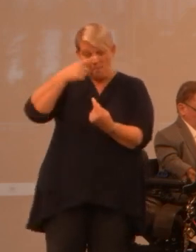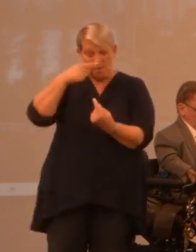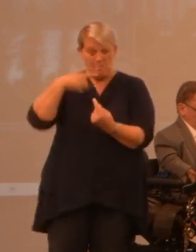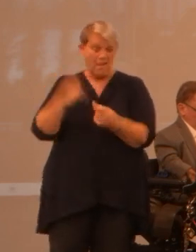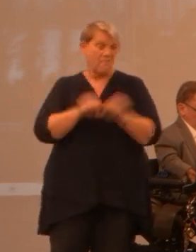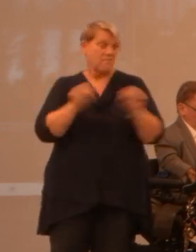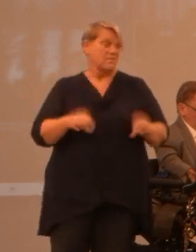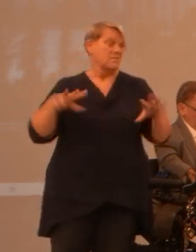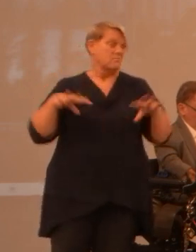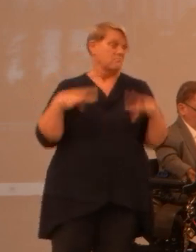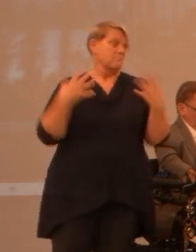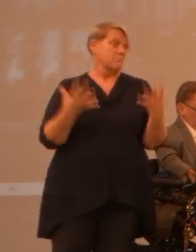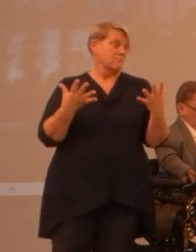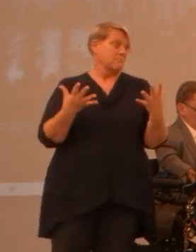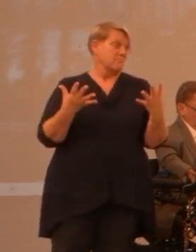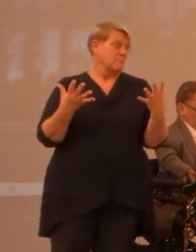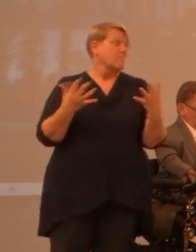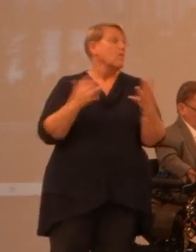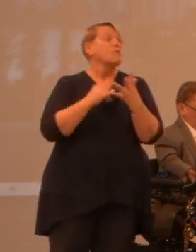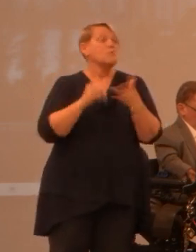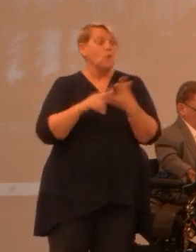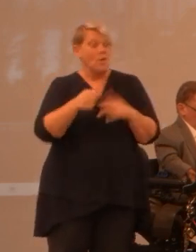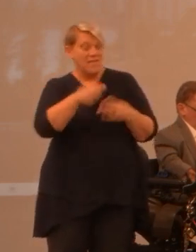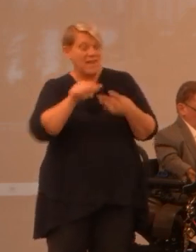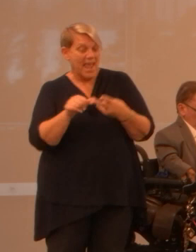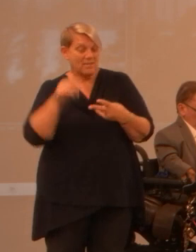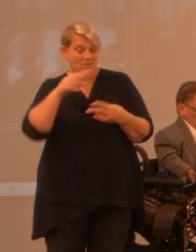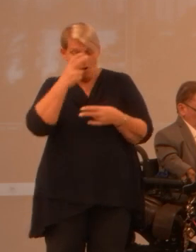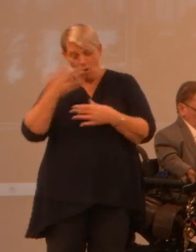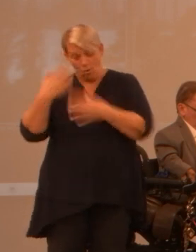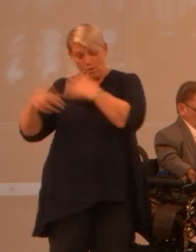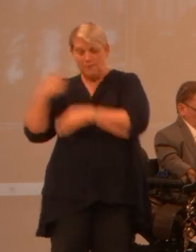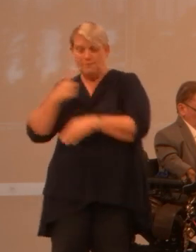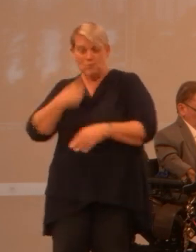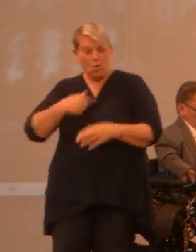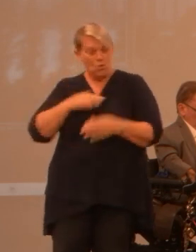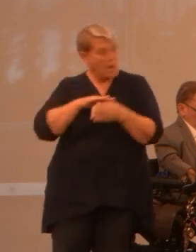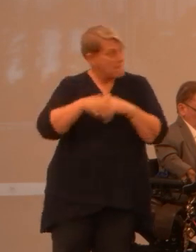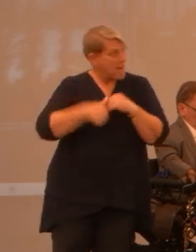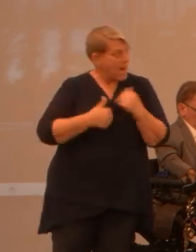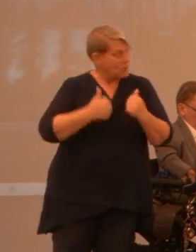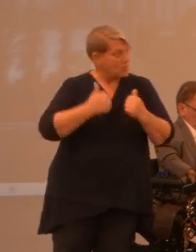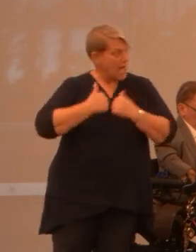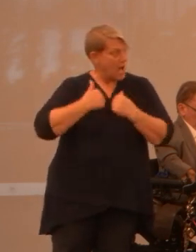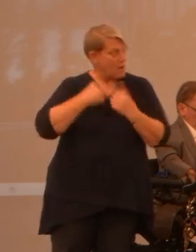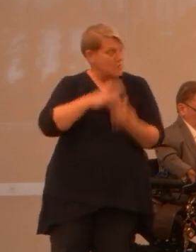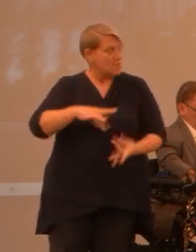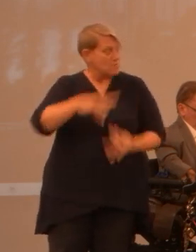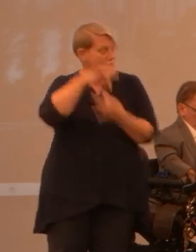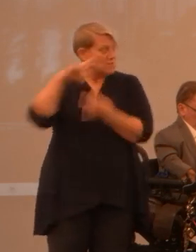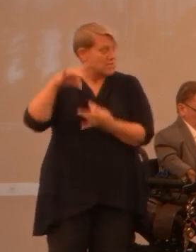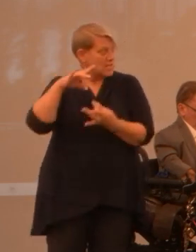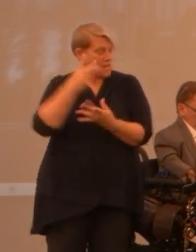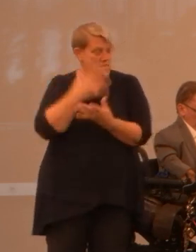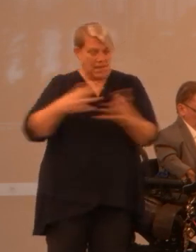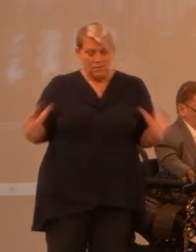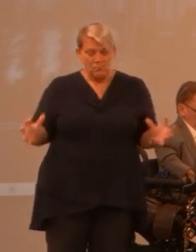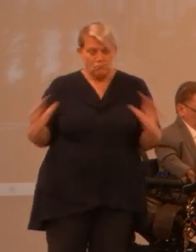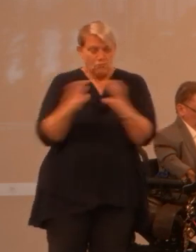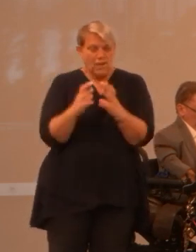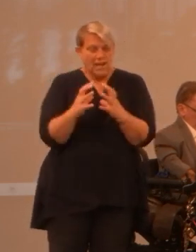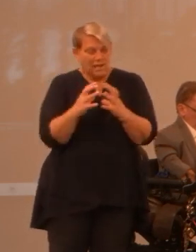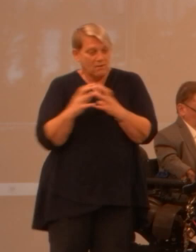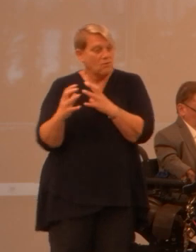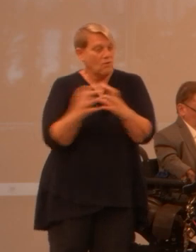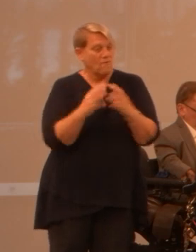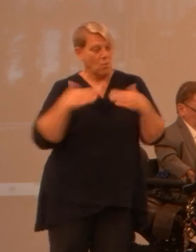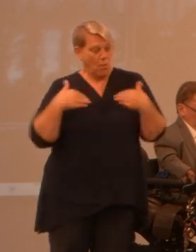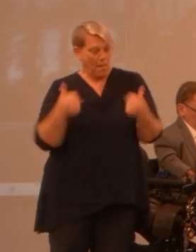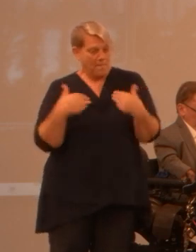that maintains it. Next the old fellas told us about bringing together our foods,